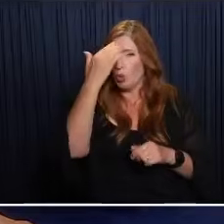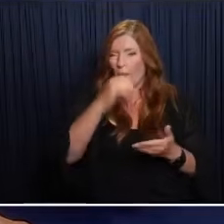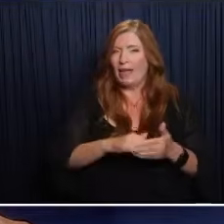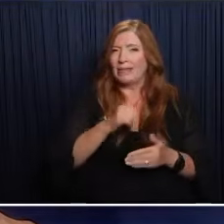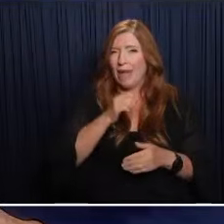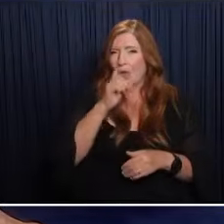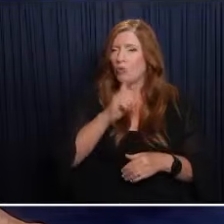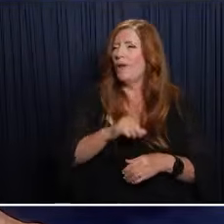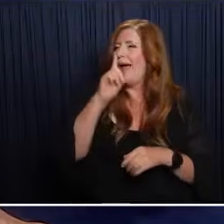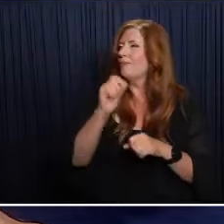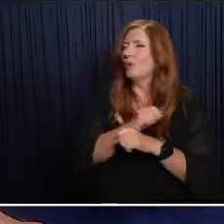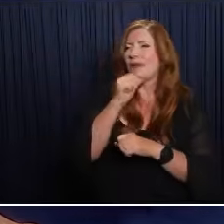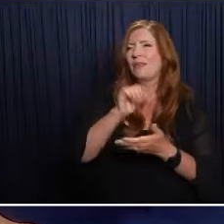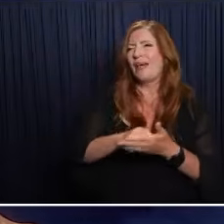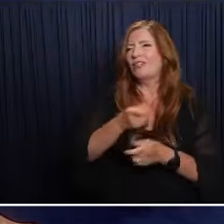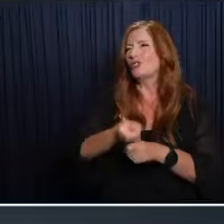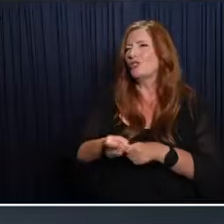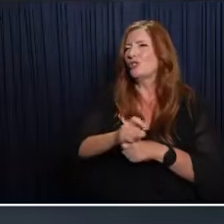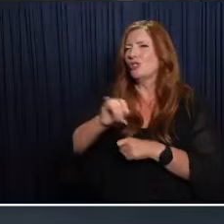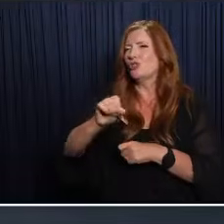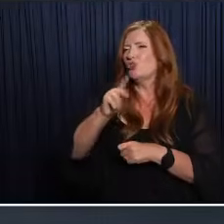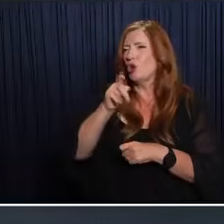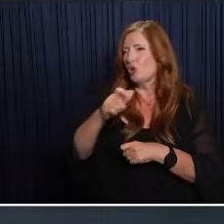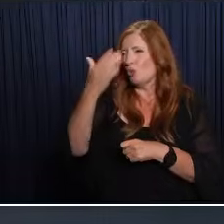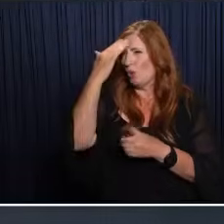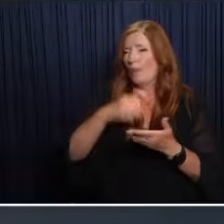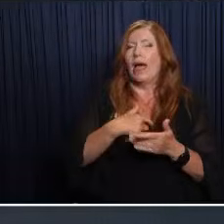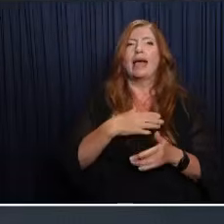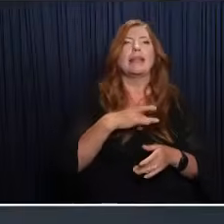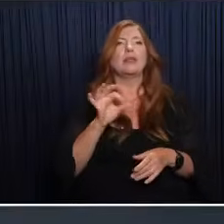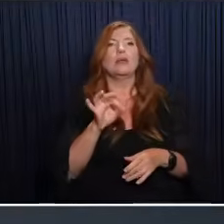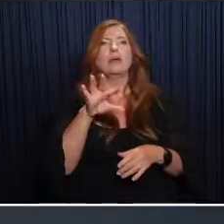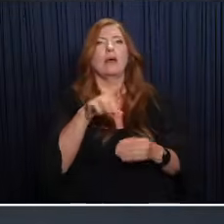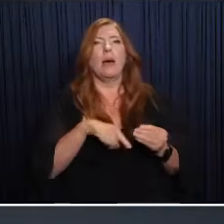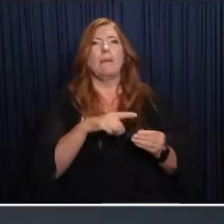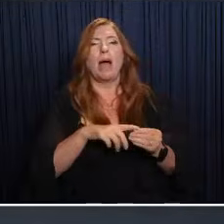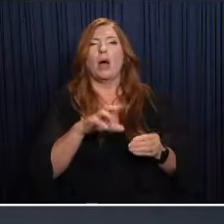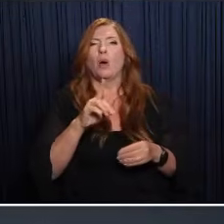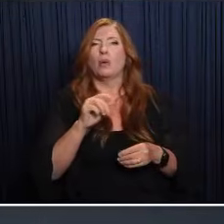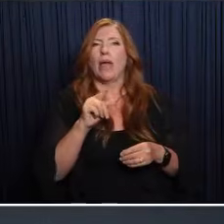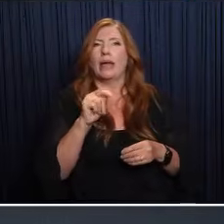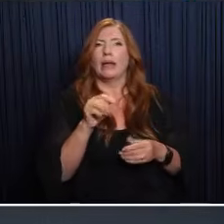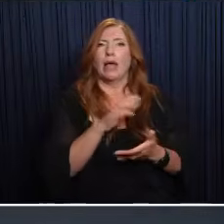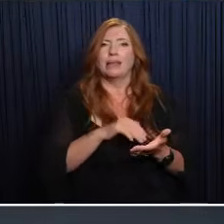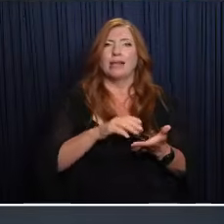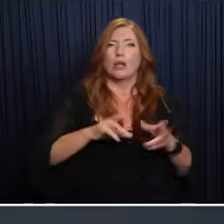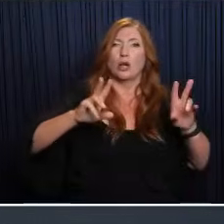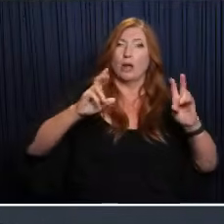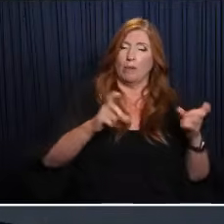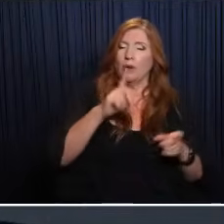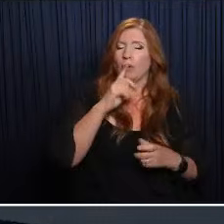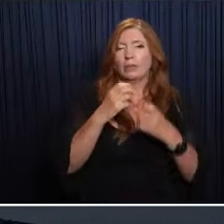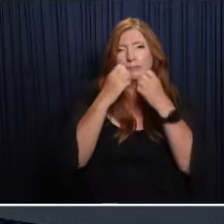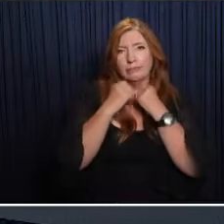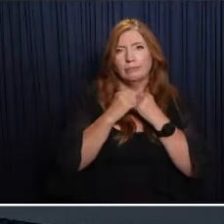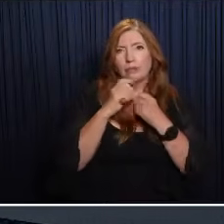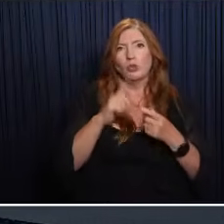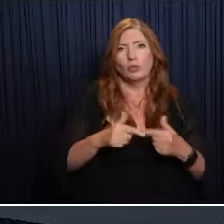WHITE HOUSE. DON'T STAND UP HERE AND LIE TO THE PEOPLE OF ARIZONA.